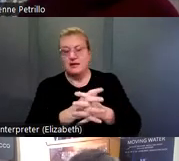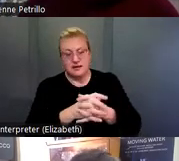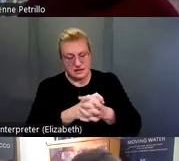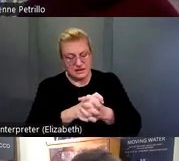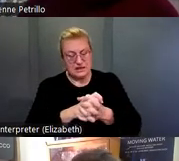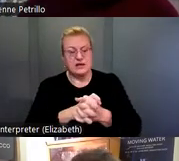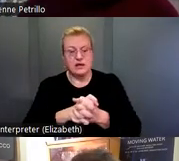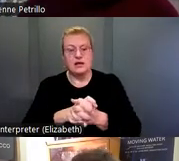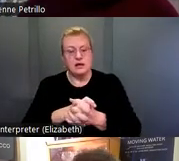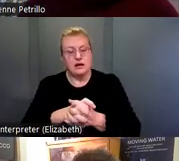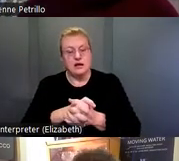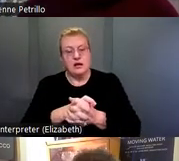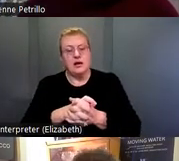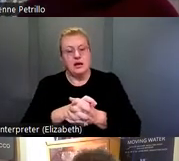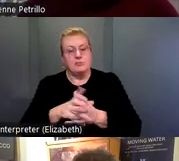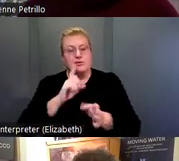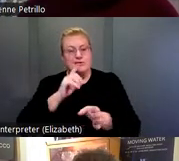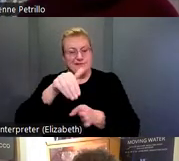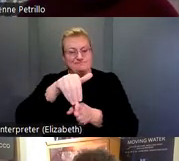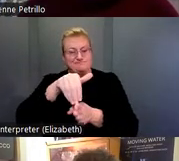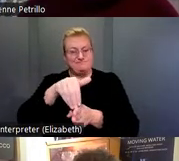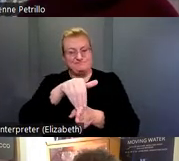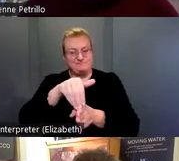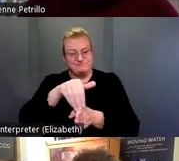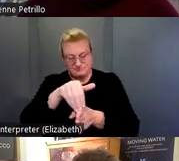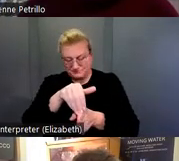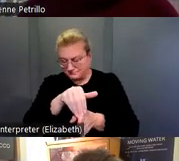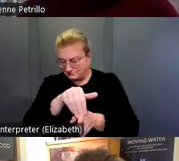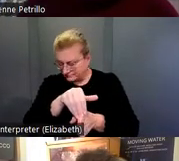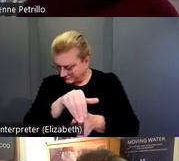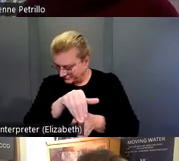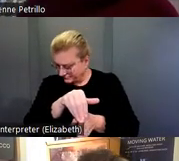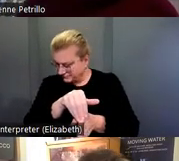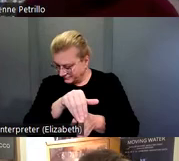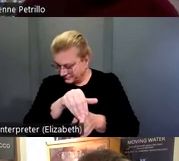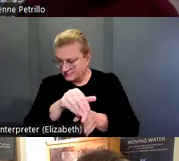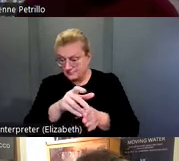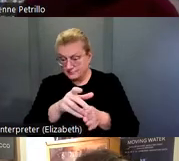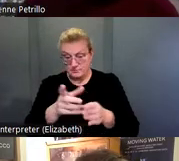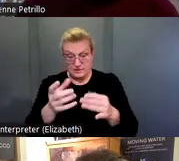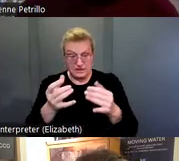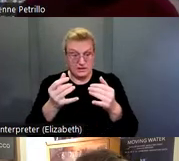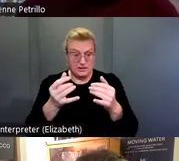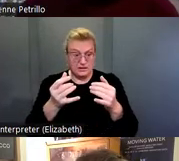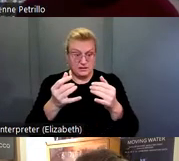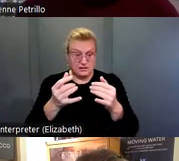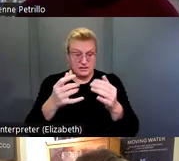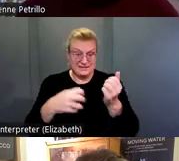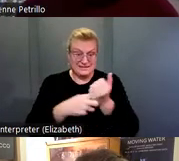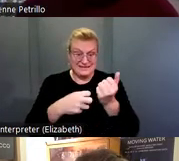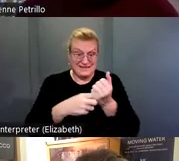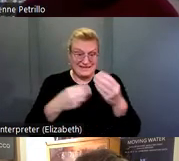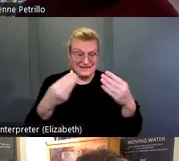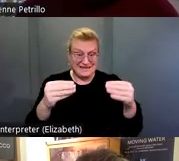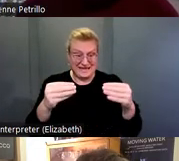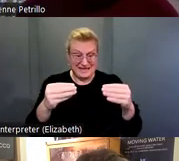But it's walking a fine line of, is ticket sales still supporting the budget?